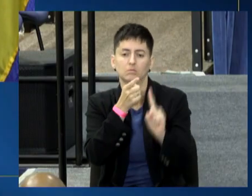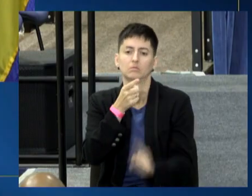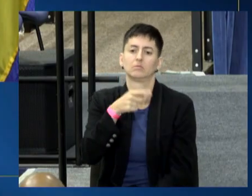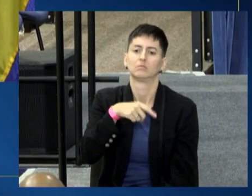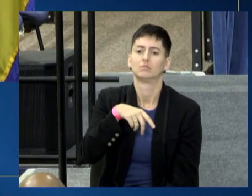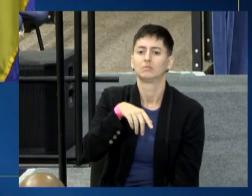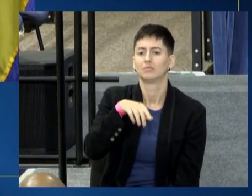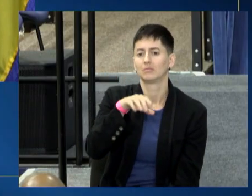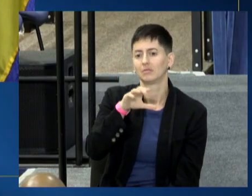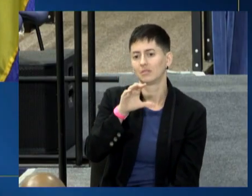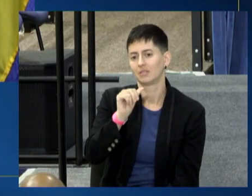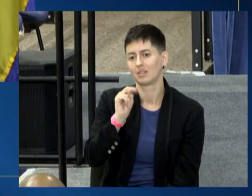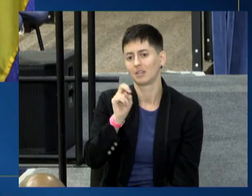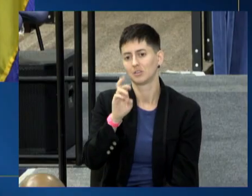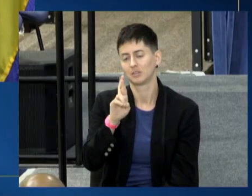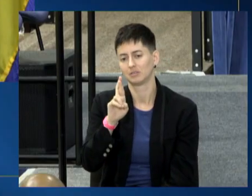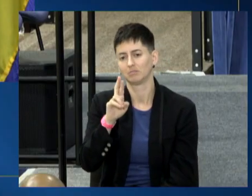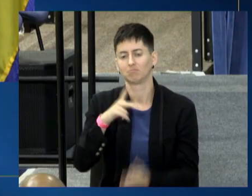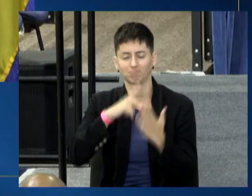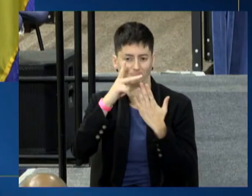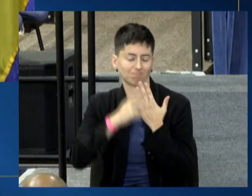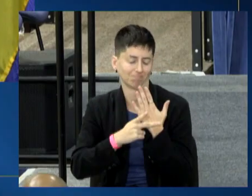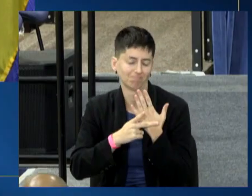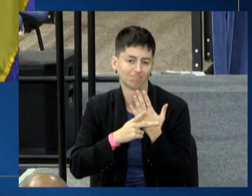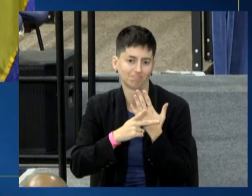So, as many of you know, the Cancer Moonshot actually started back in